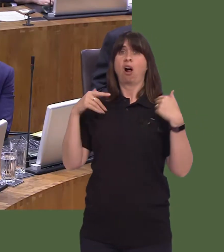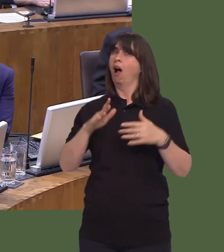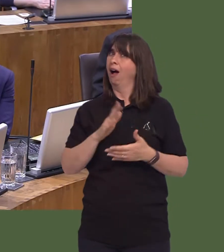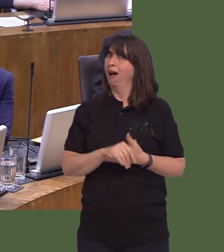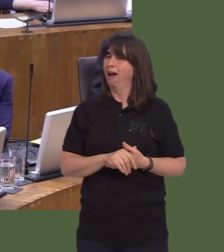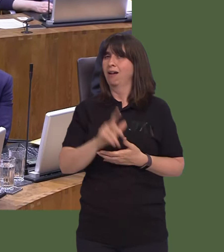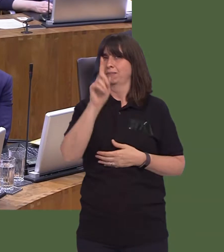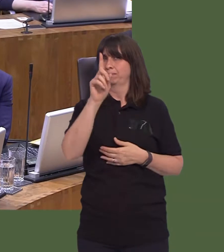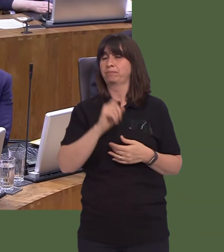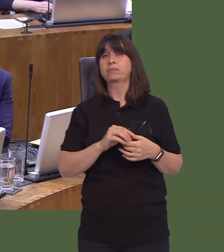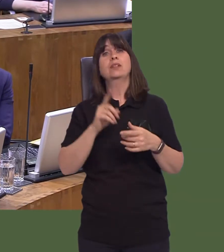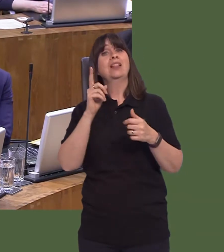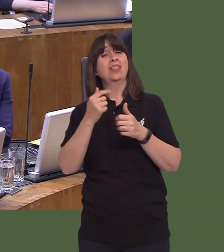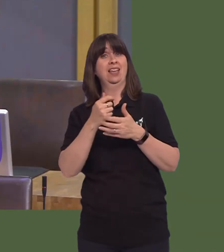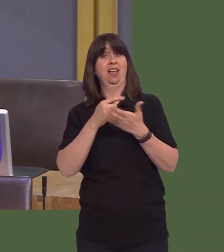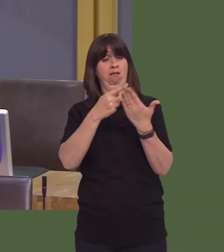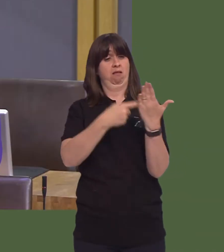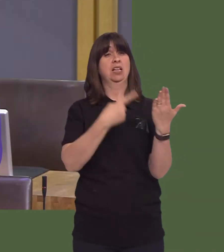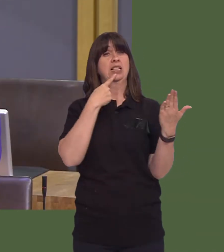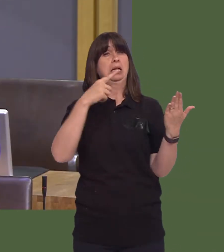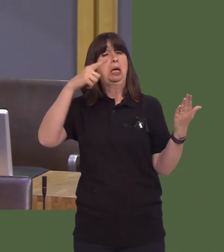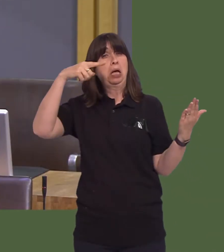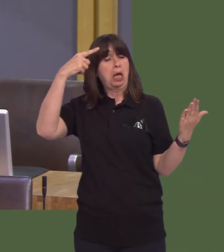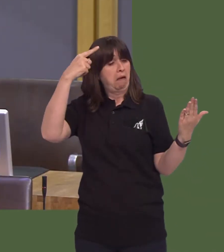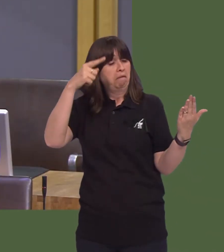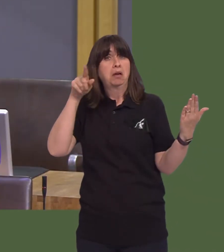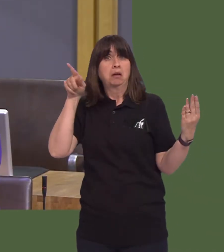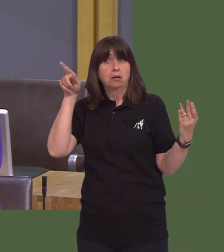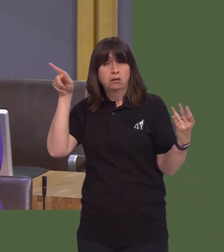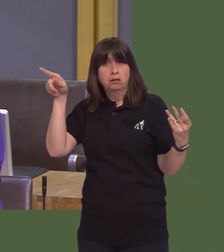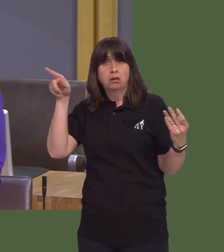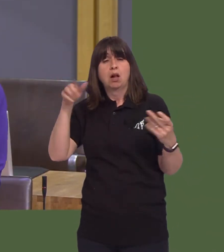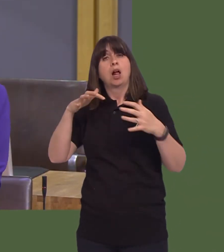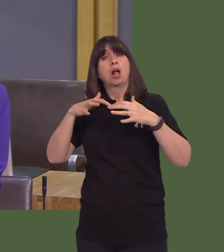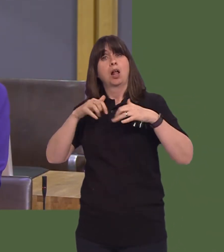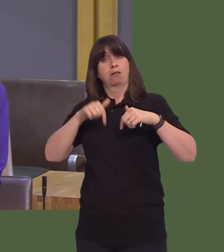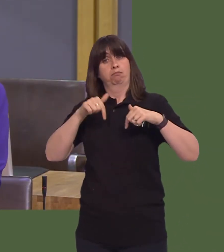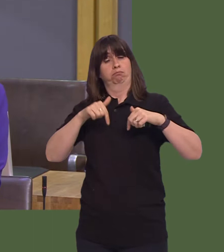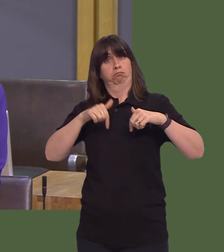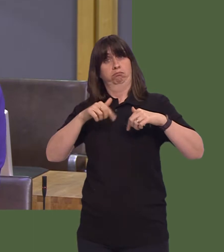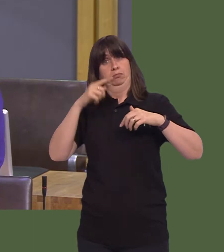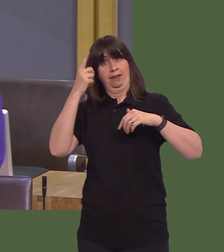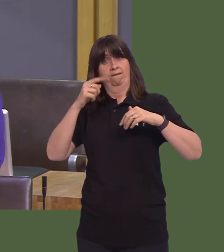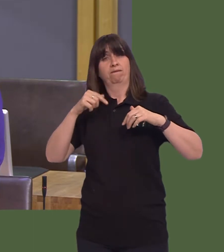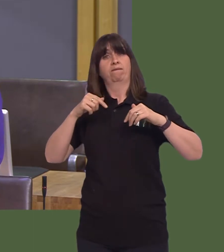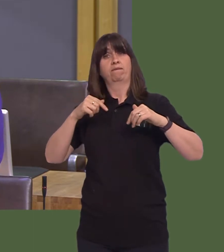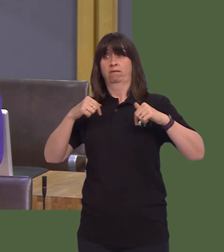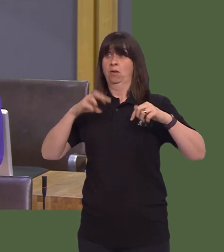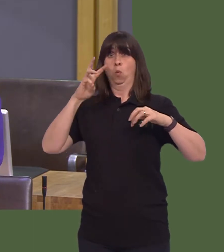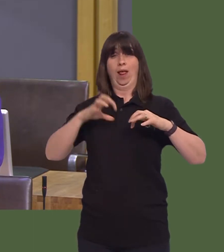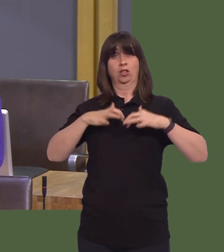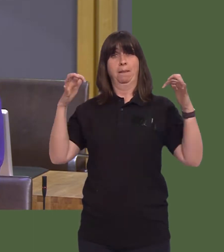The advice says any indication that this Assembly will be able to block Westminster by withholding